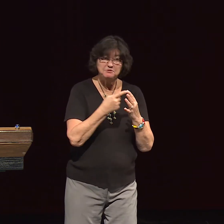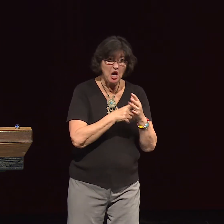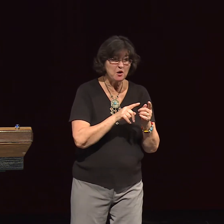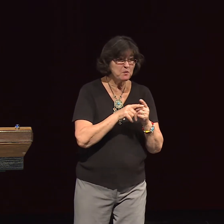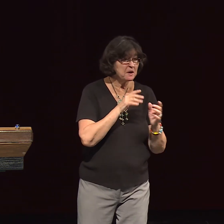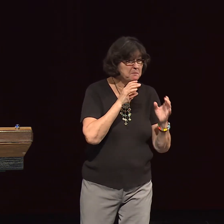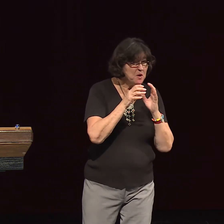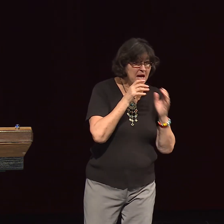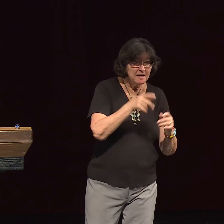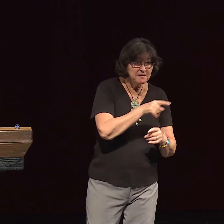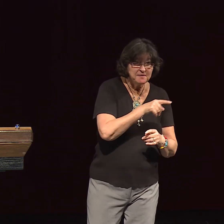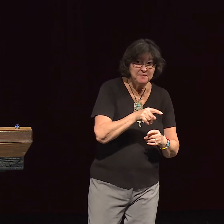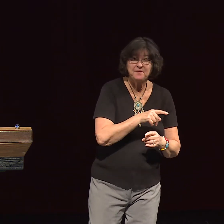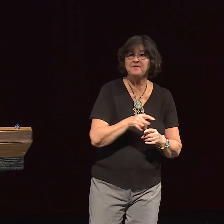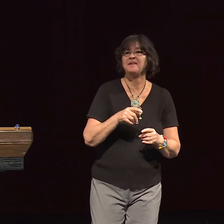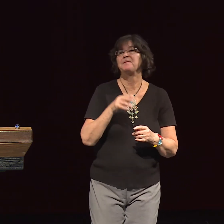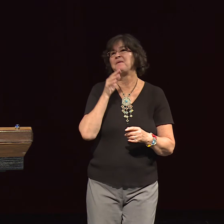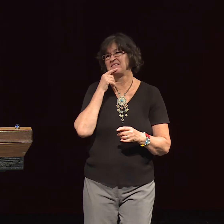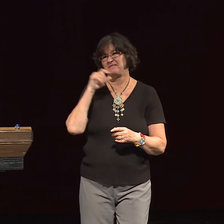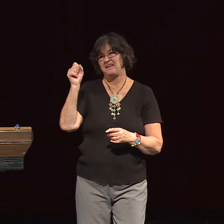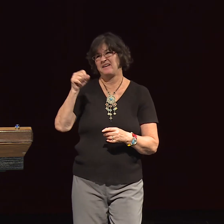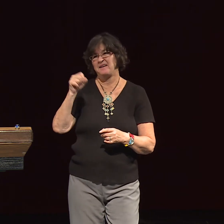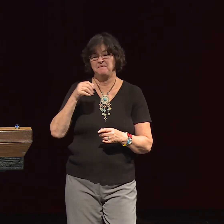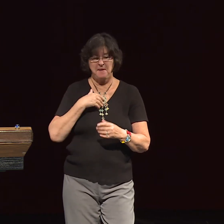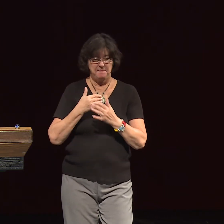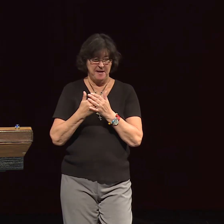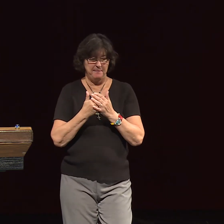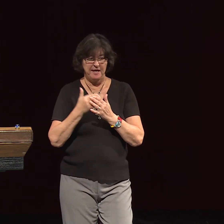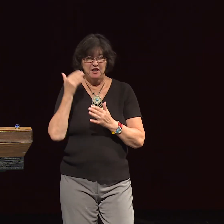And the doctor was saying, you know, "Are you guys starting to communicate?"